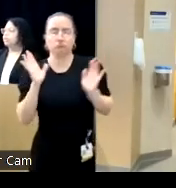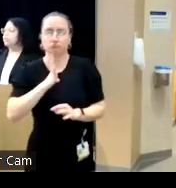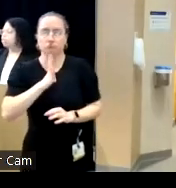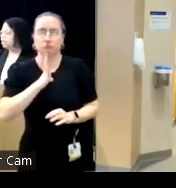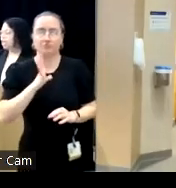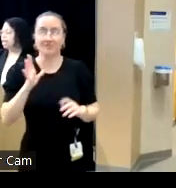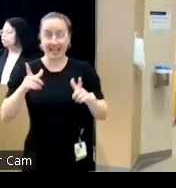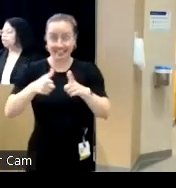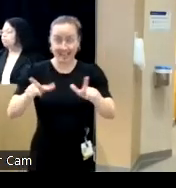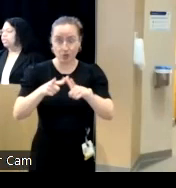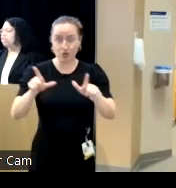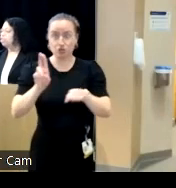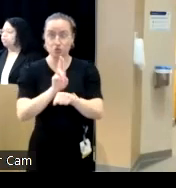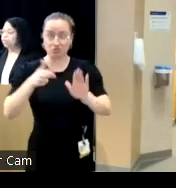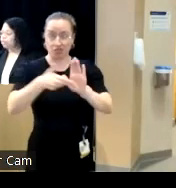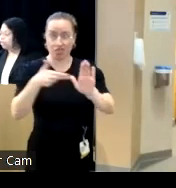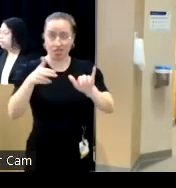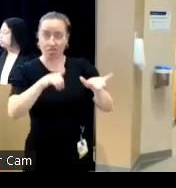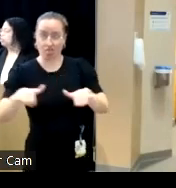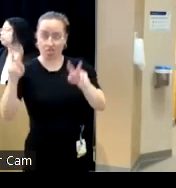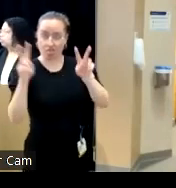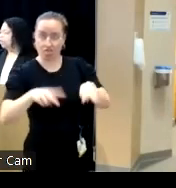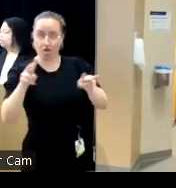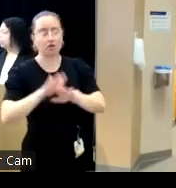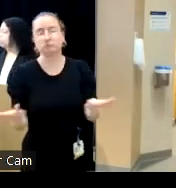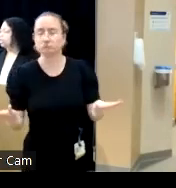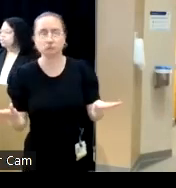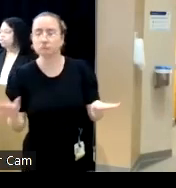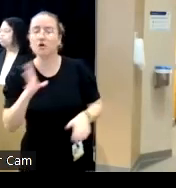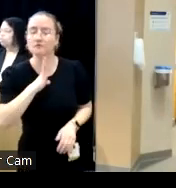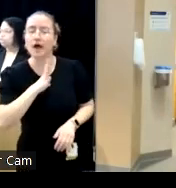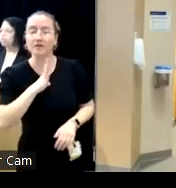going to stigmatize the population any further so this was a very deliberate and intentional